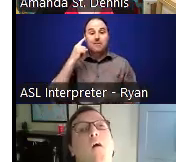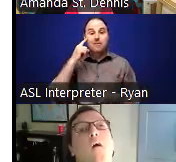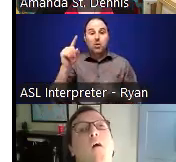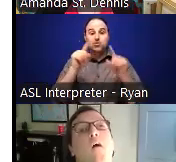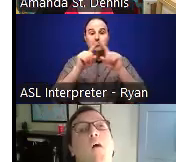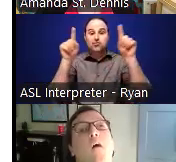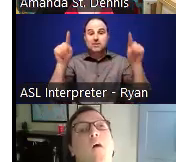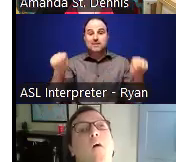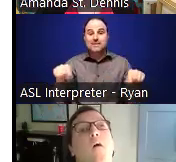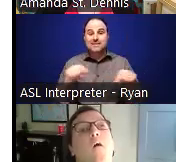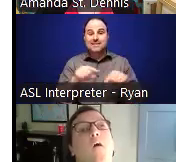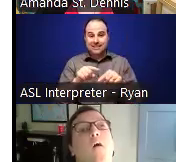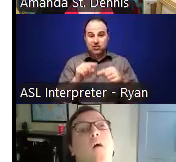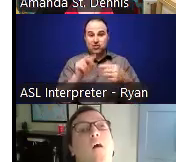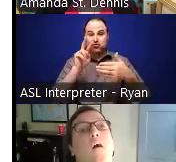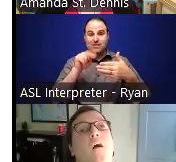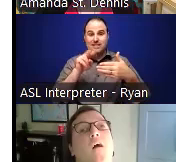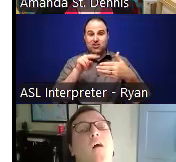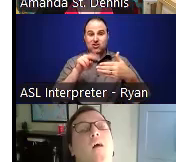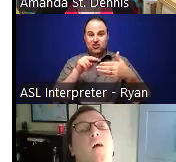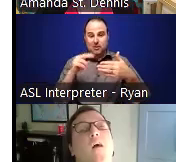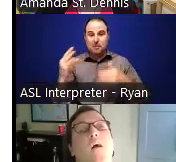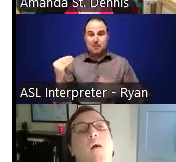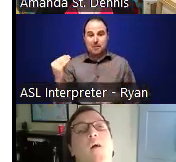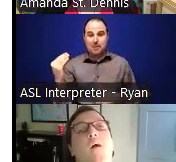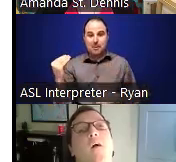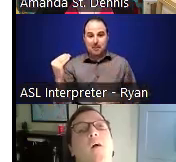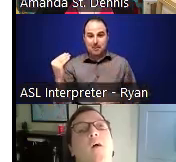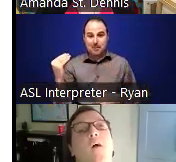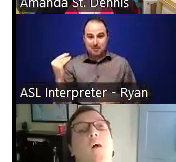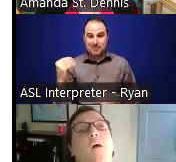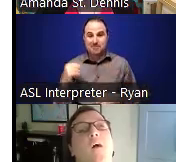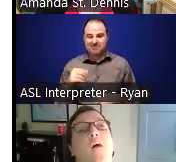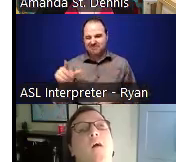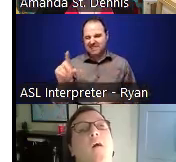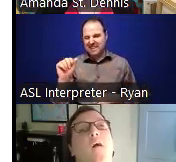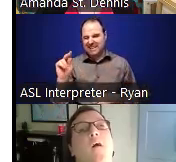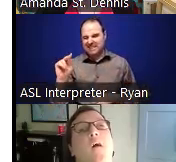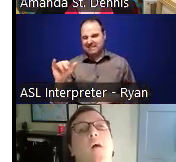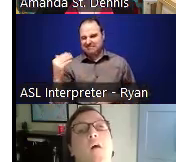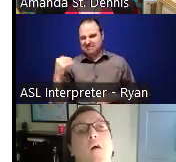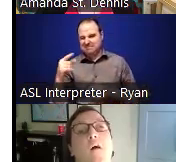referred to earlier. So sometimes even for the sake of our research project, I would quickly